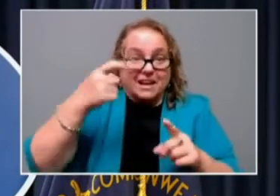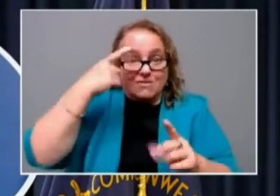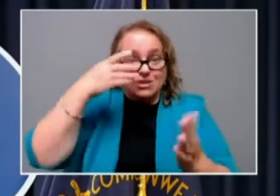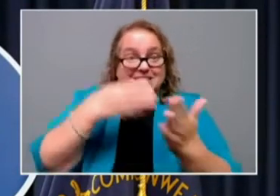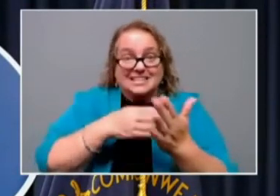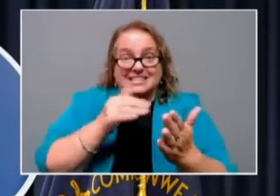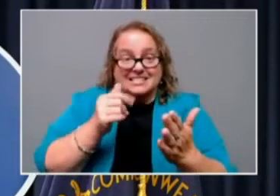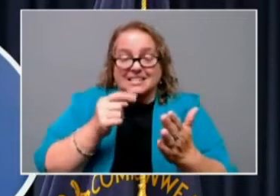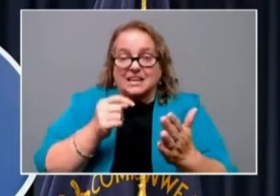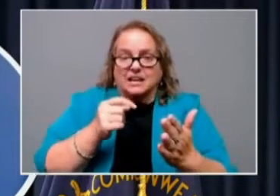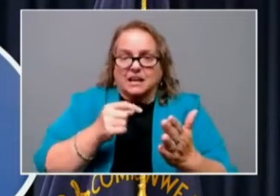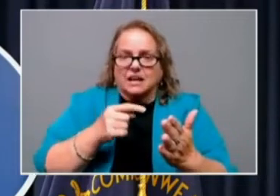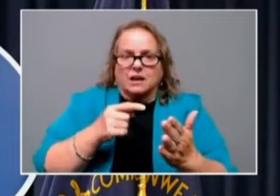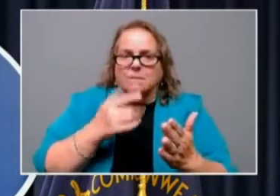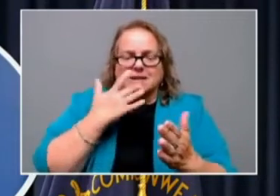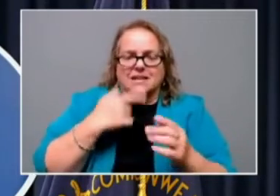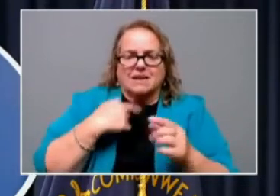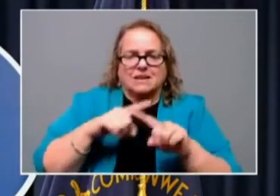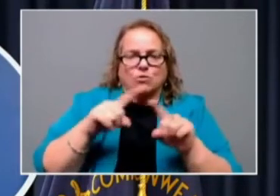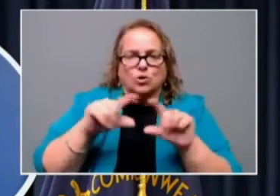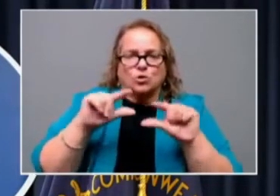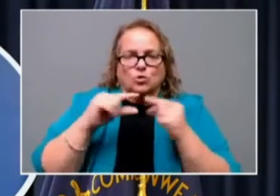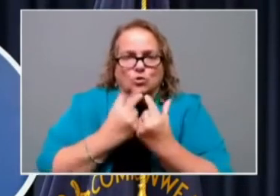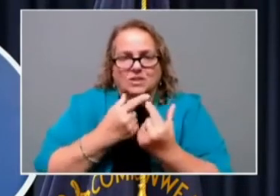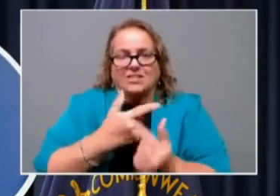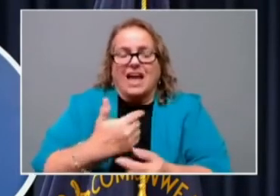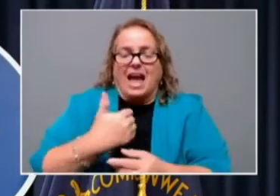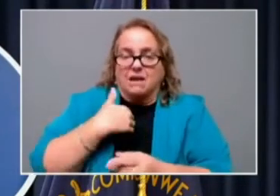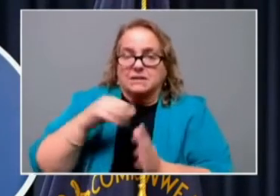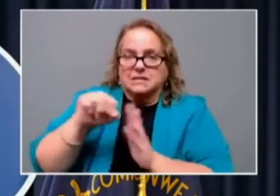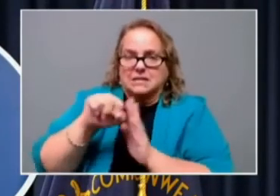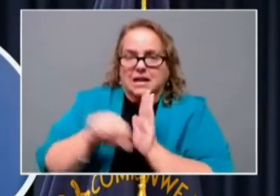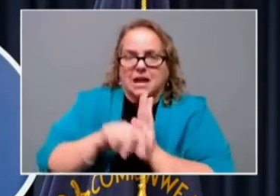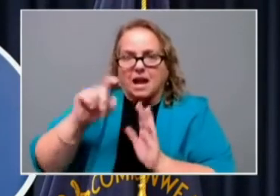state government that they require to get tested once a week if, if they're